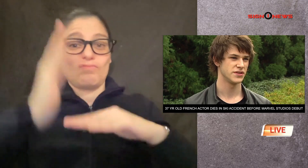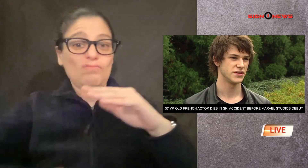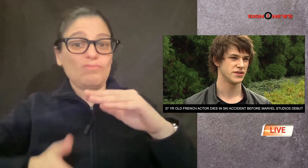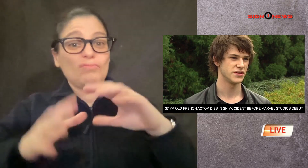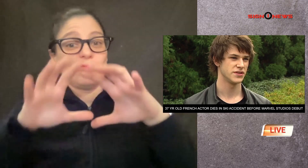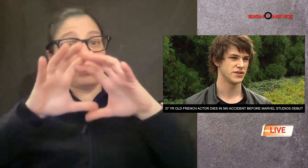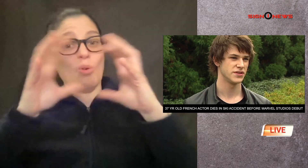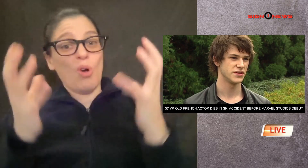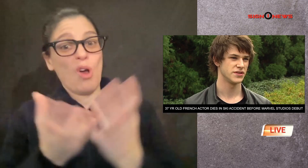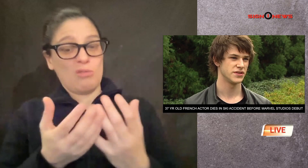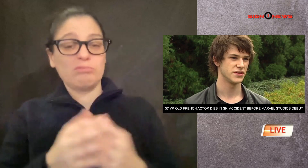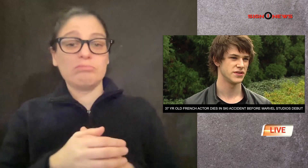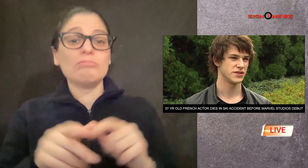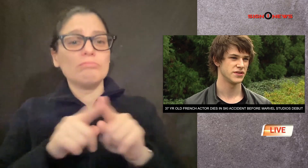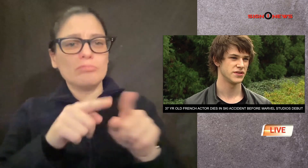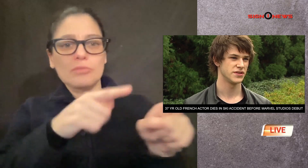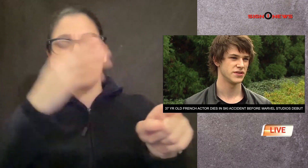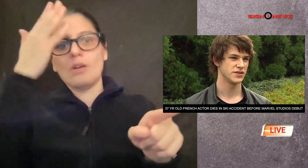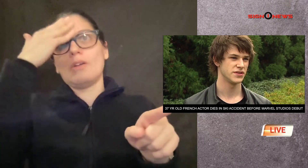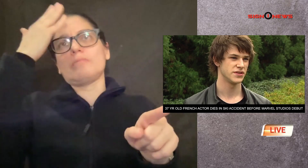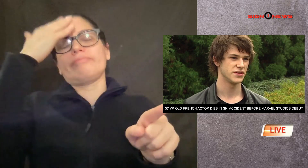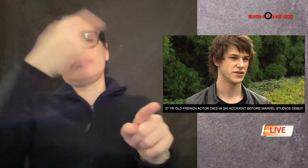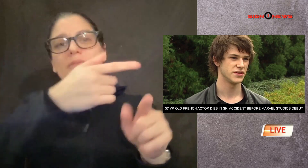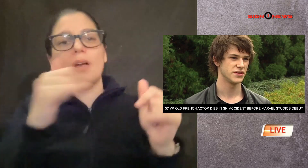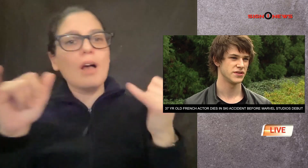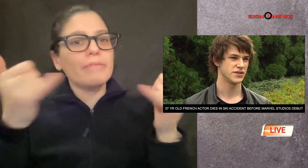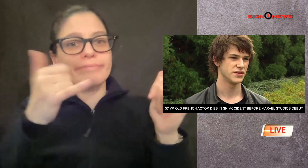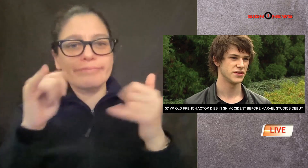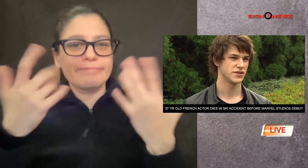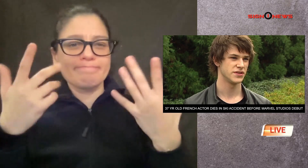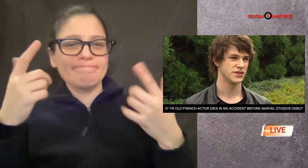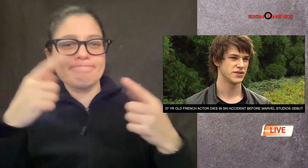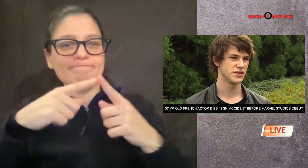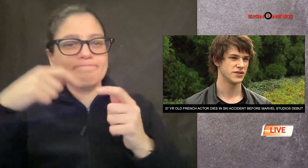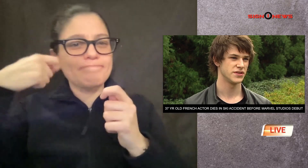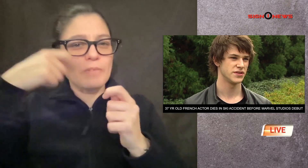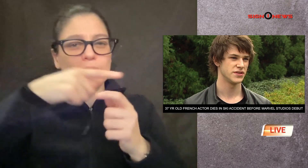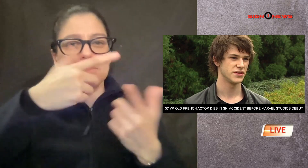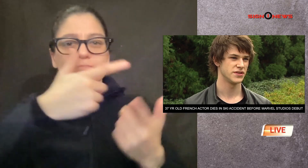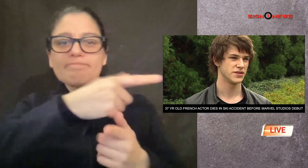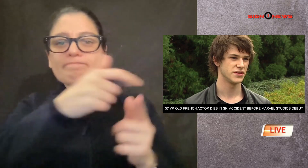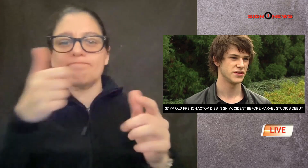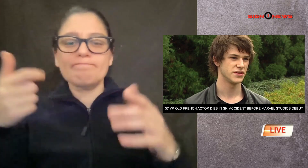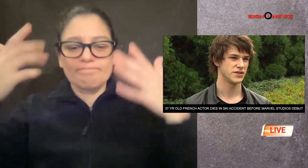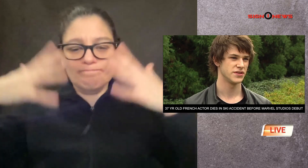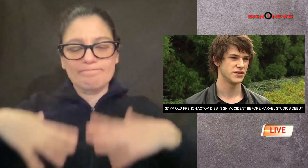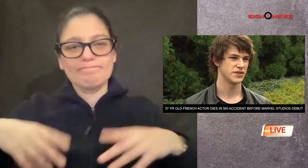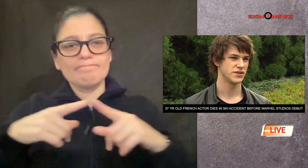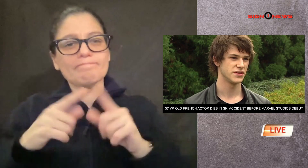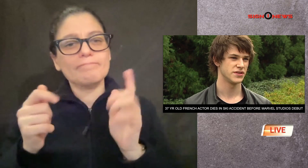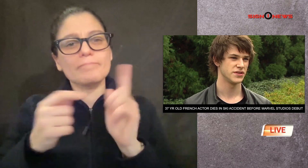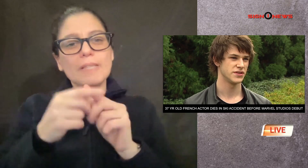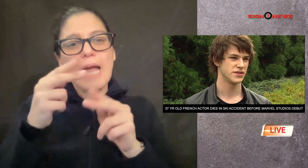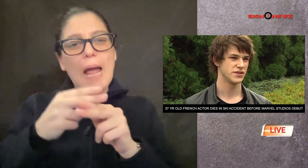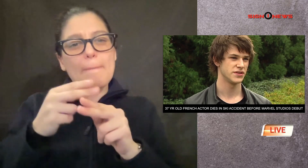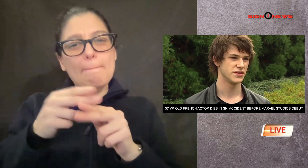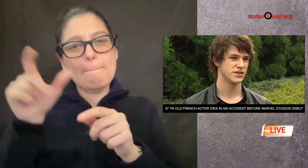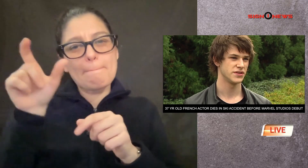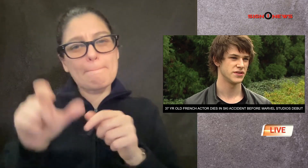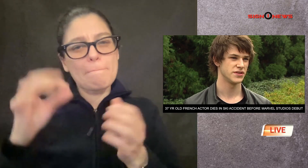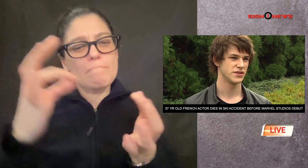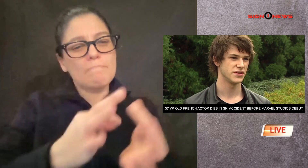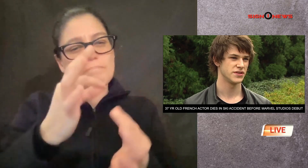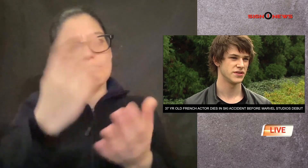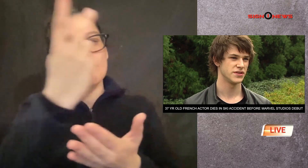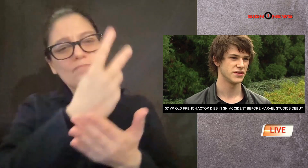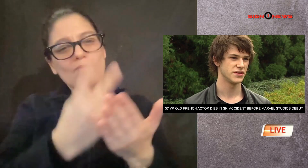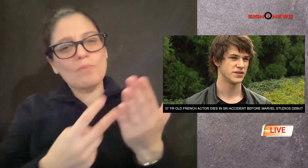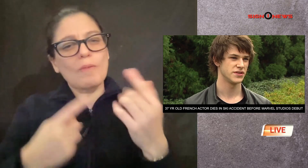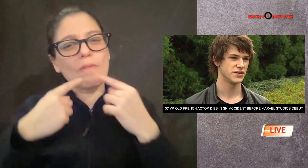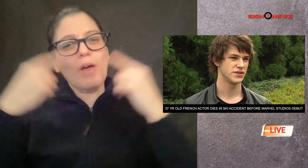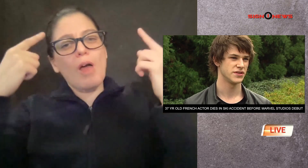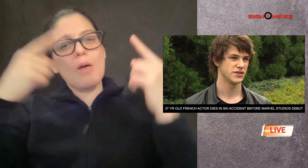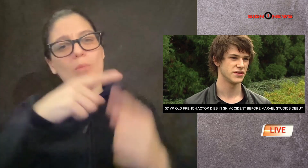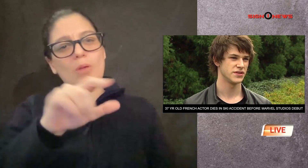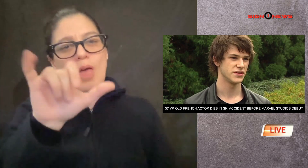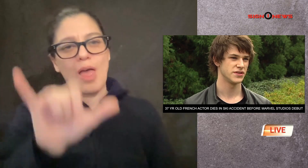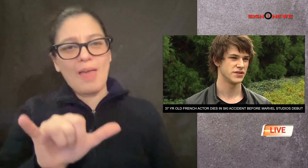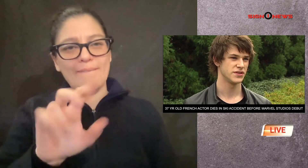he won a Cesar for best actor for the film it's only the end of the world and is best